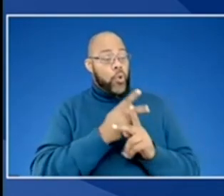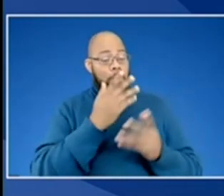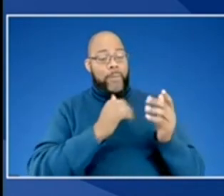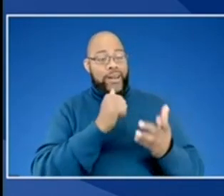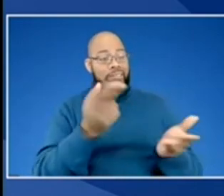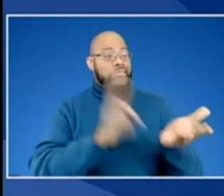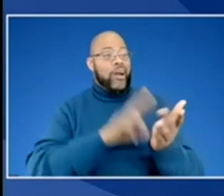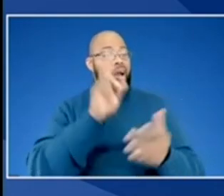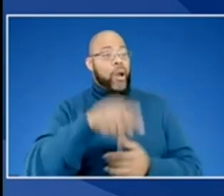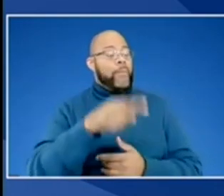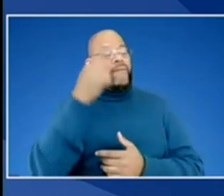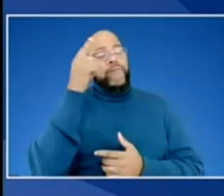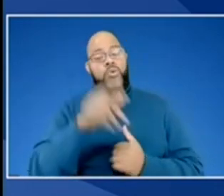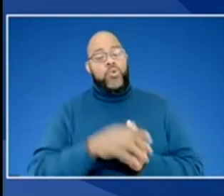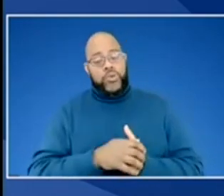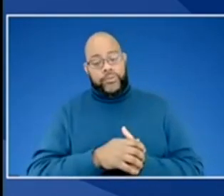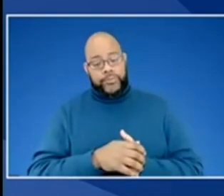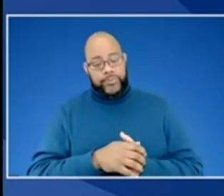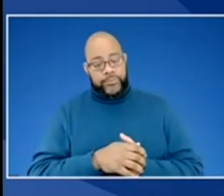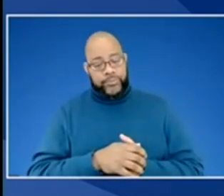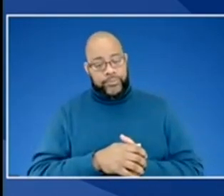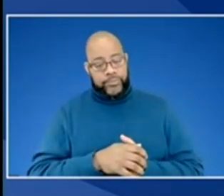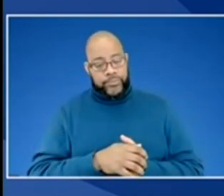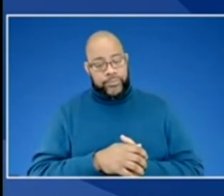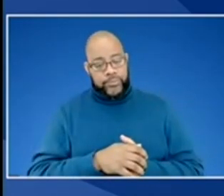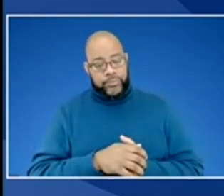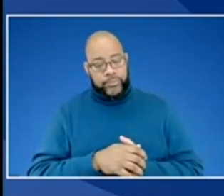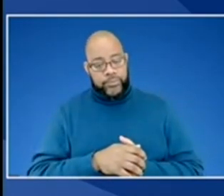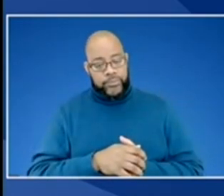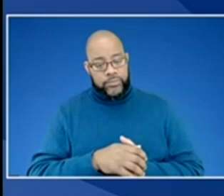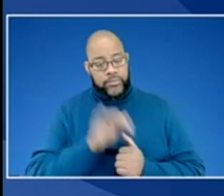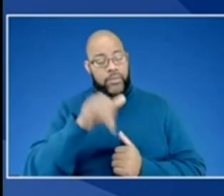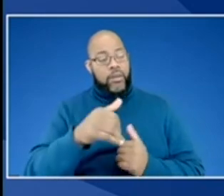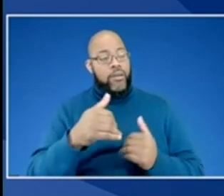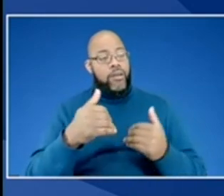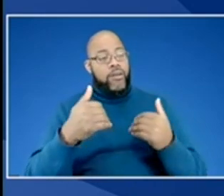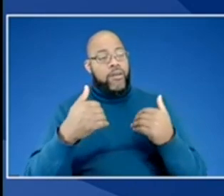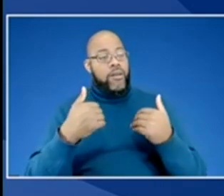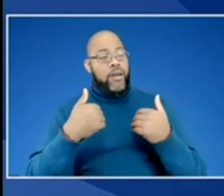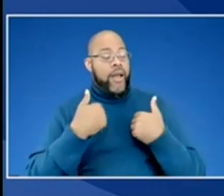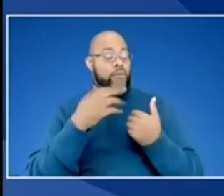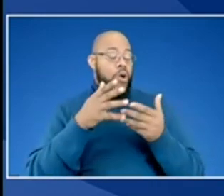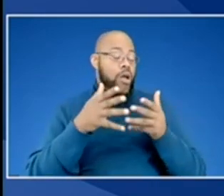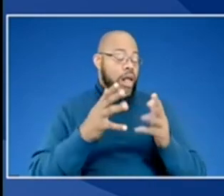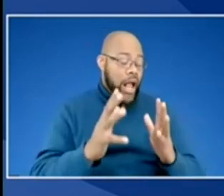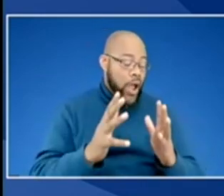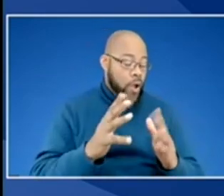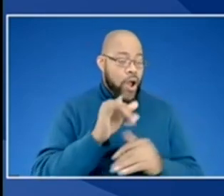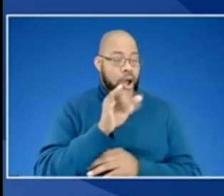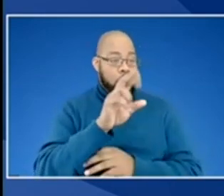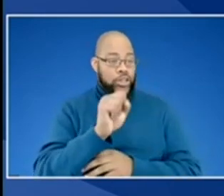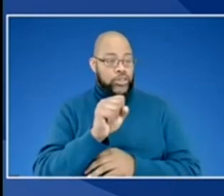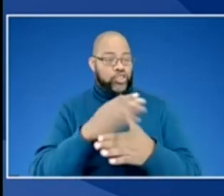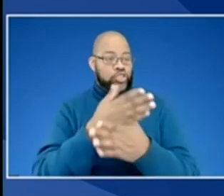for the- to have- to allow the IRS to share income data with the Department of